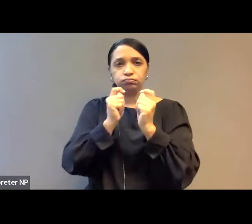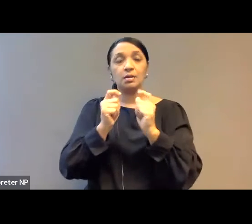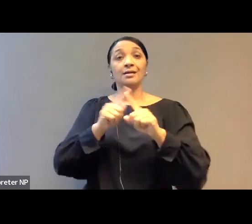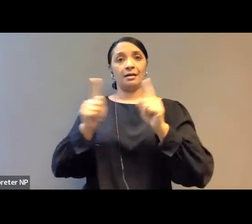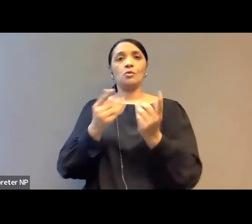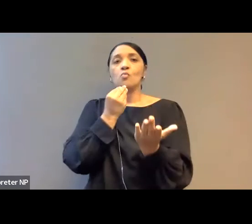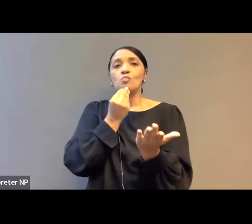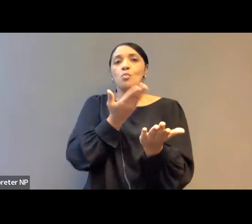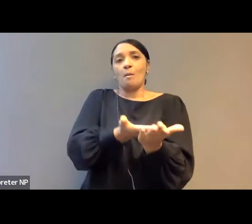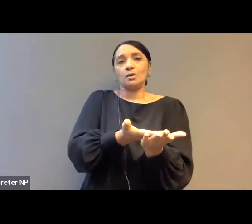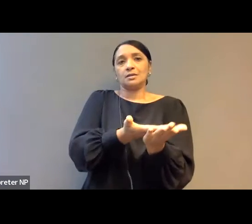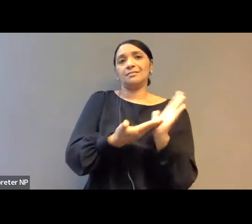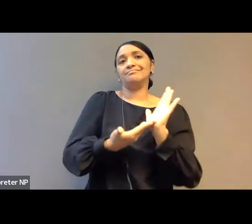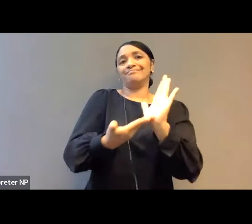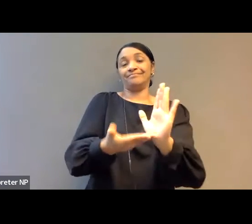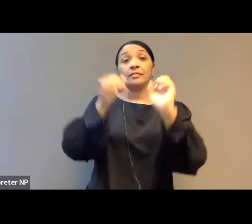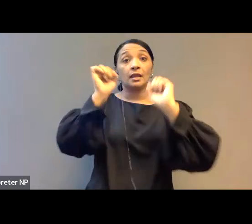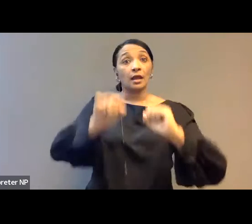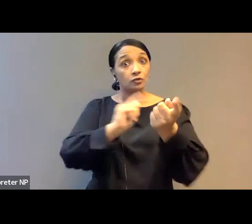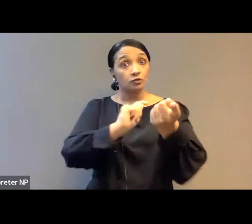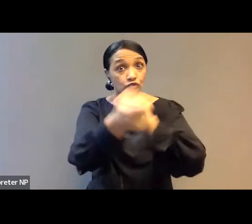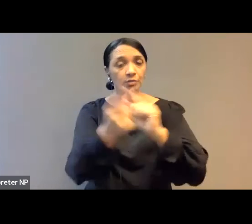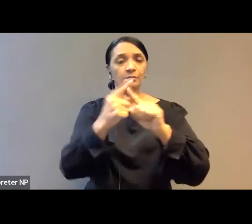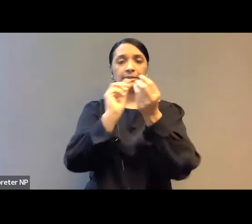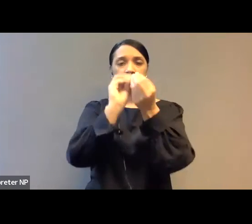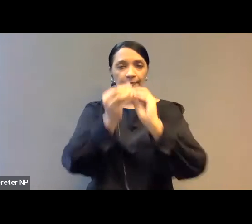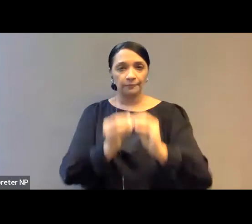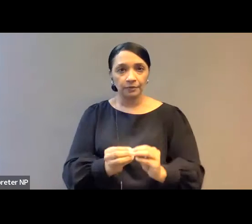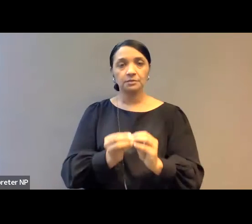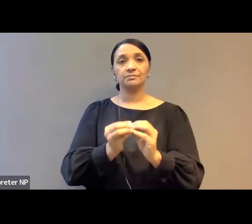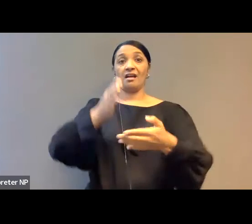but it can be changed and amended, and the final text might be different.